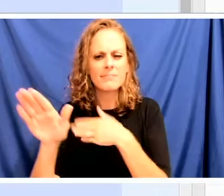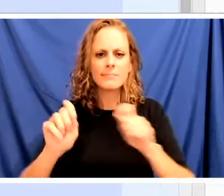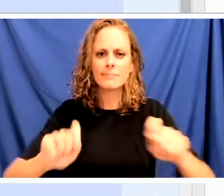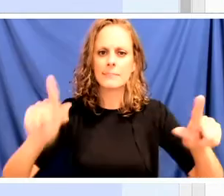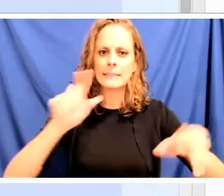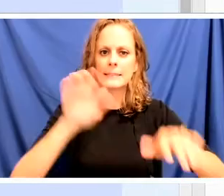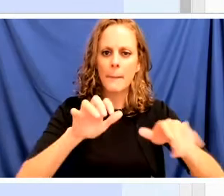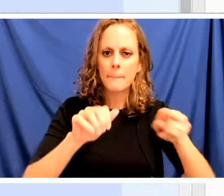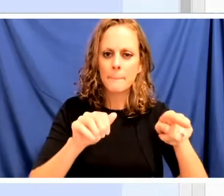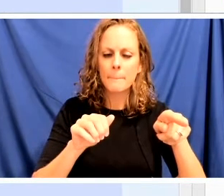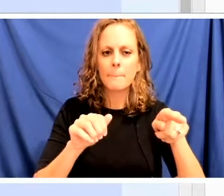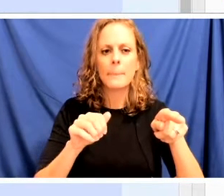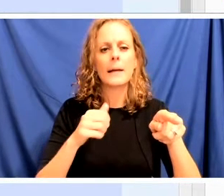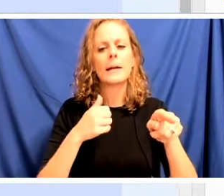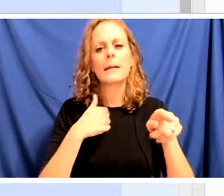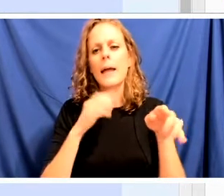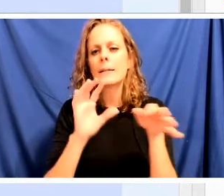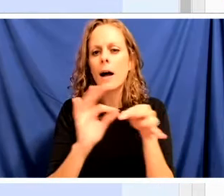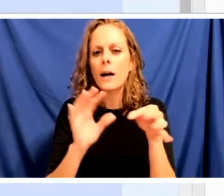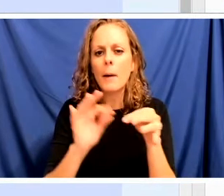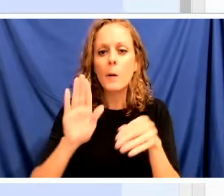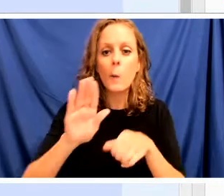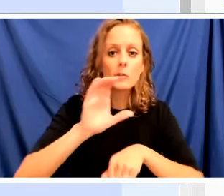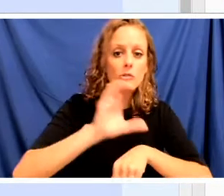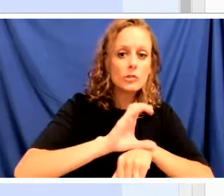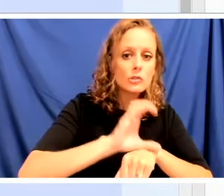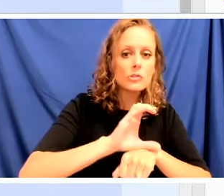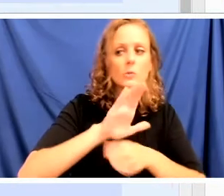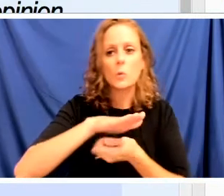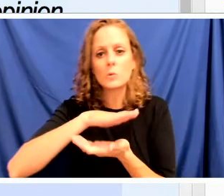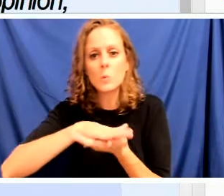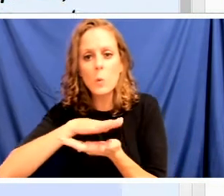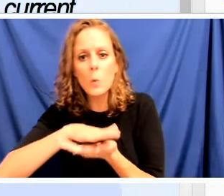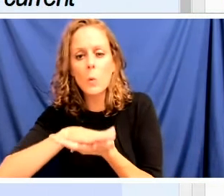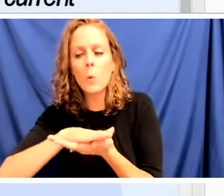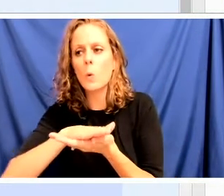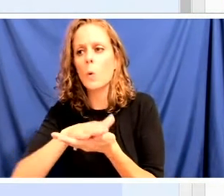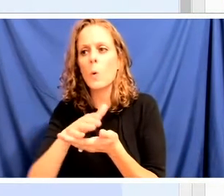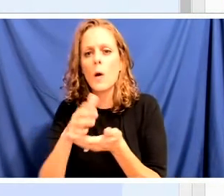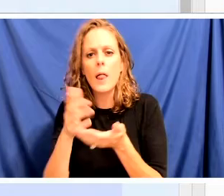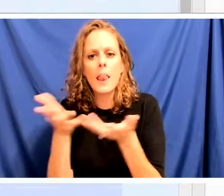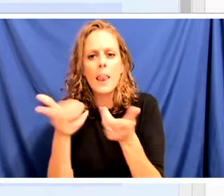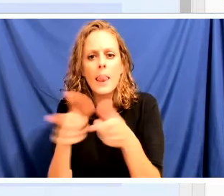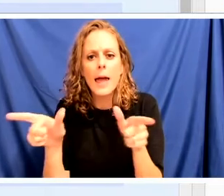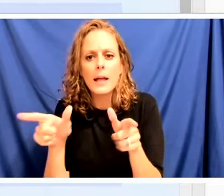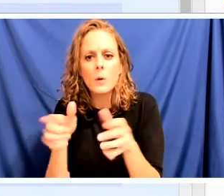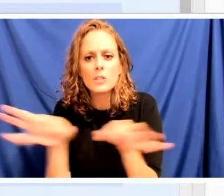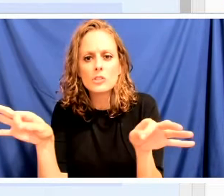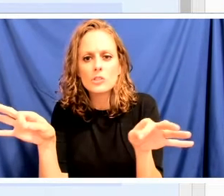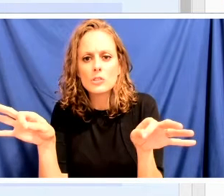All of those things can help define community of interest, especially when we're thinking from the county perspective.